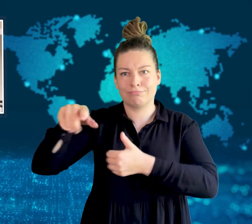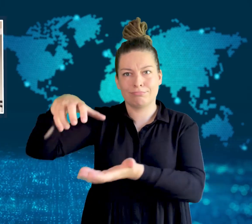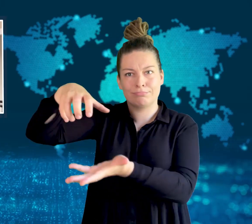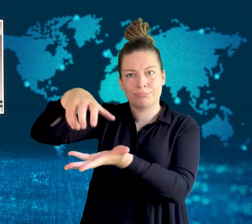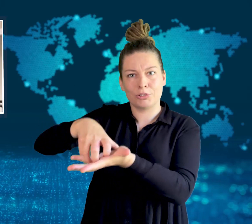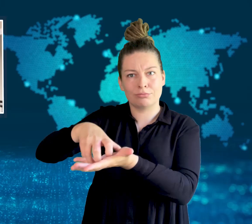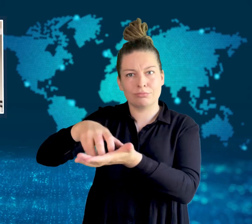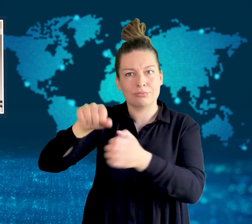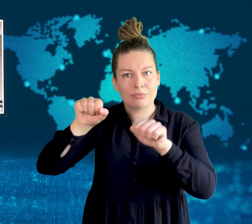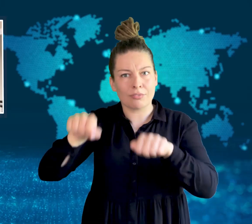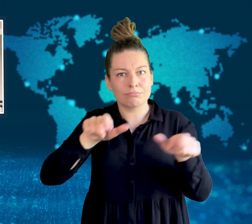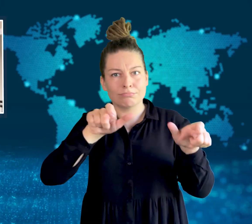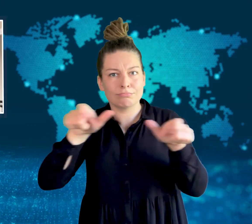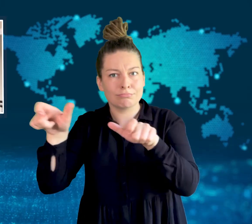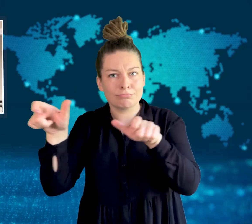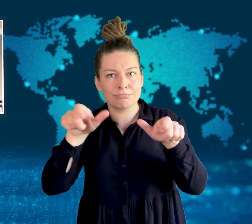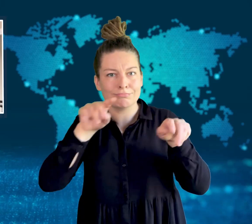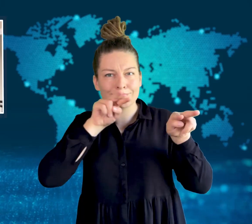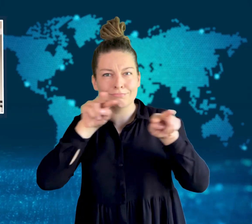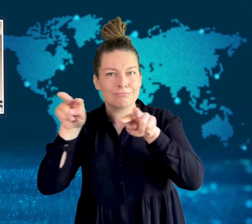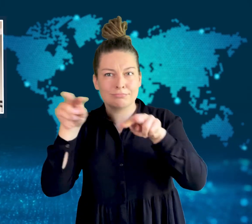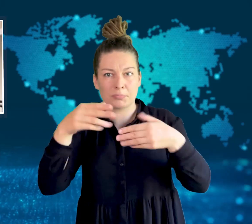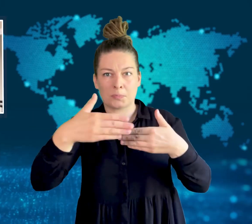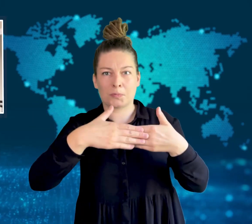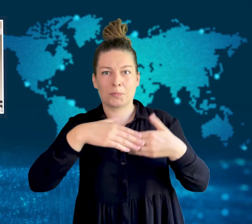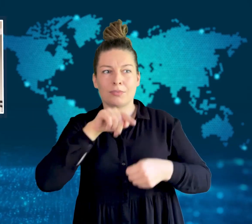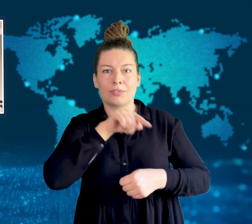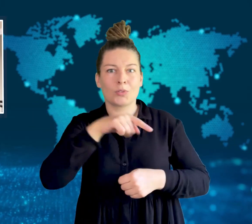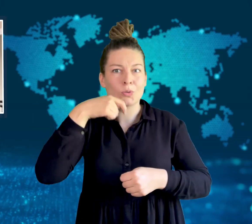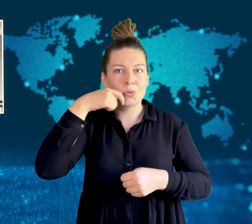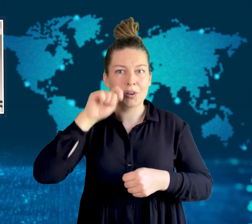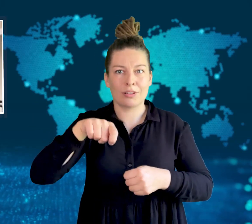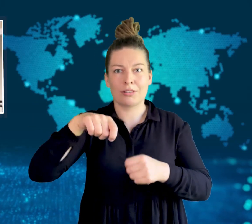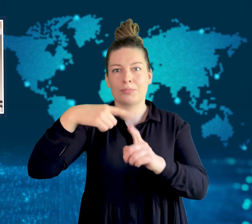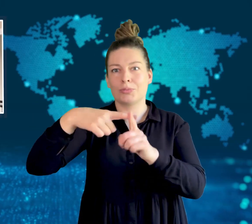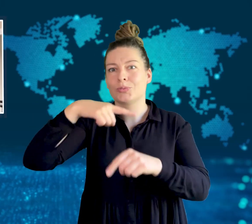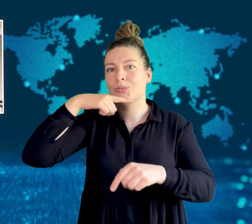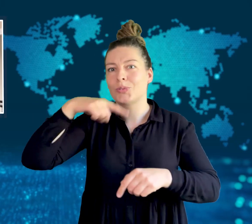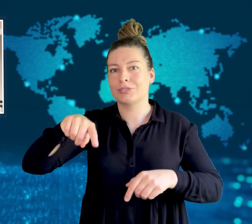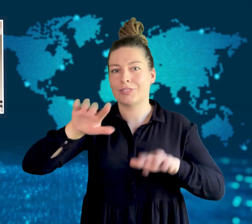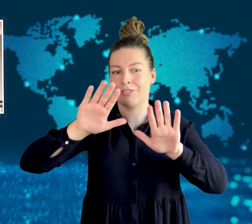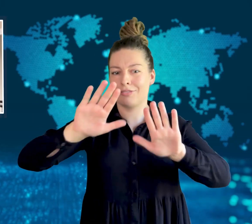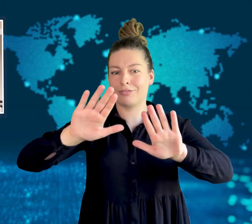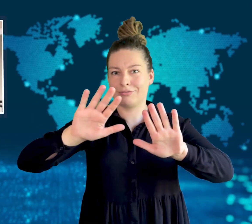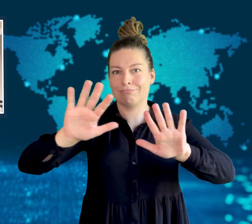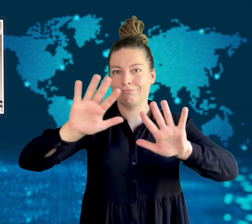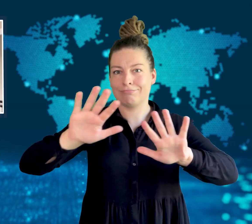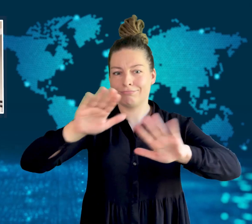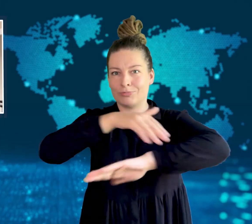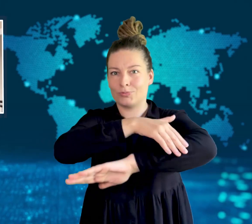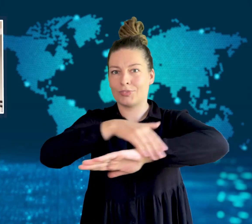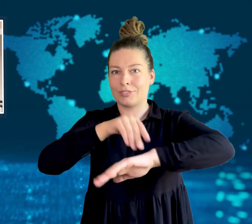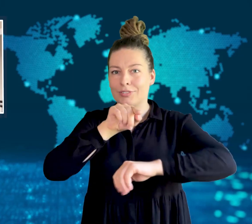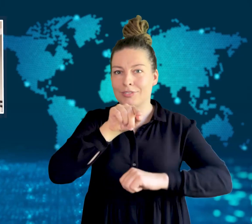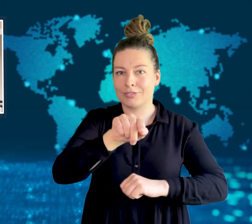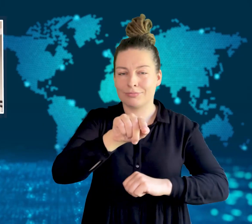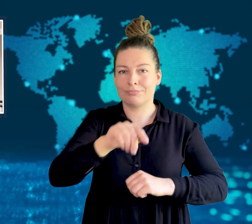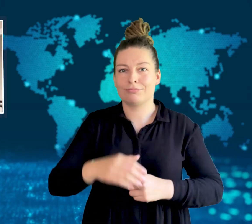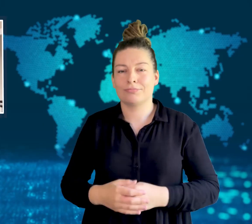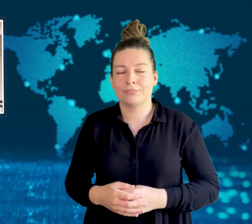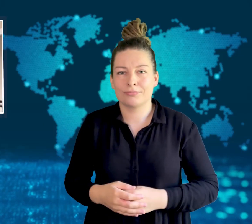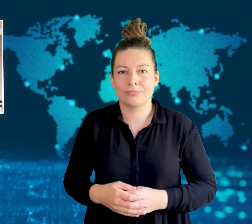near the Ukraine and Russia border that is under Russia's control.